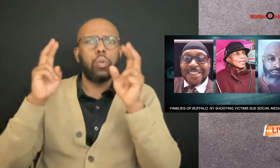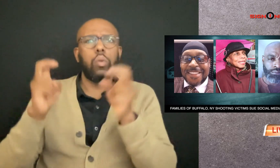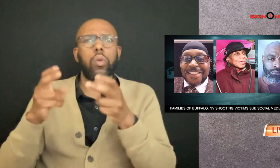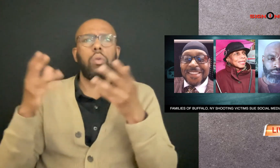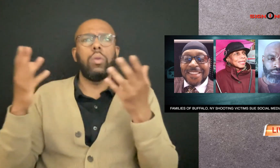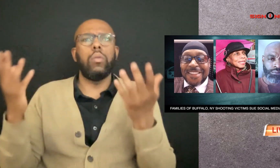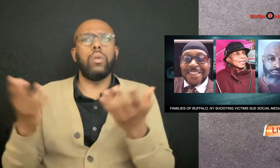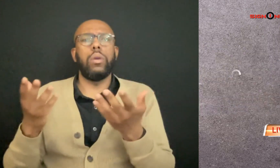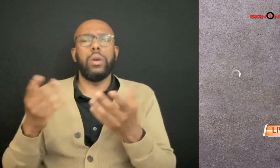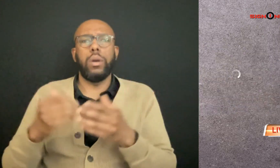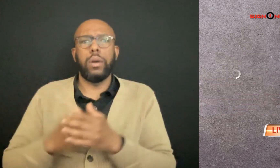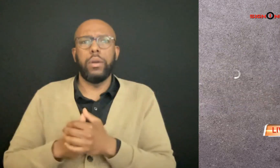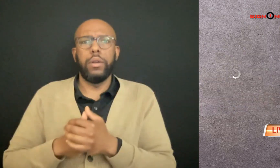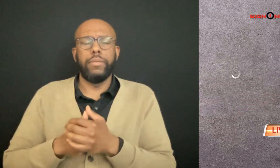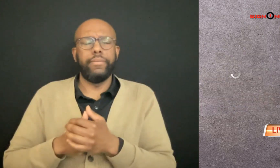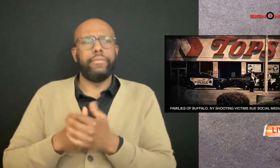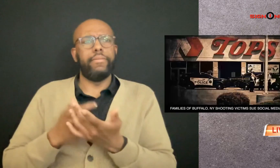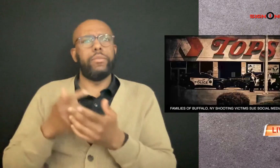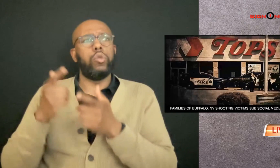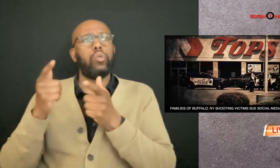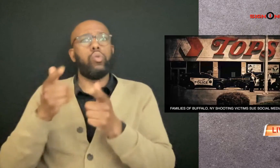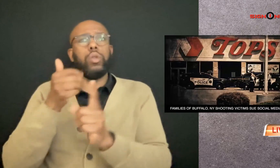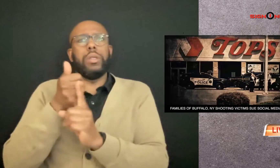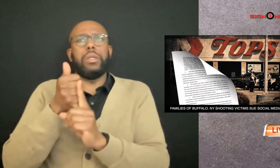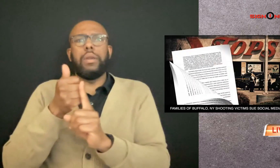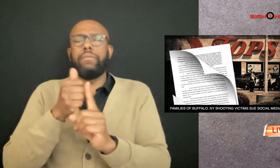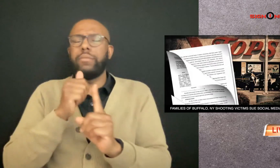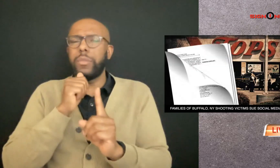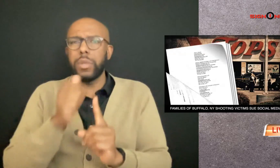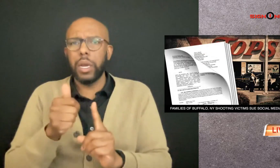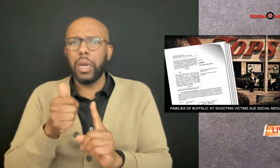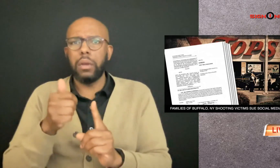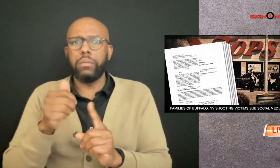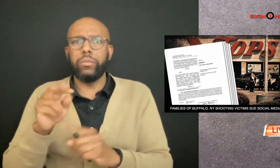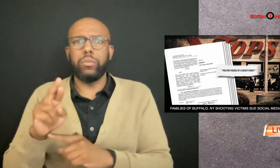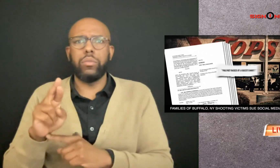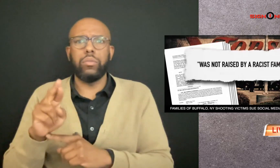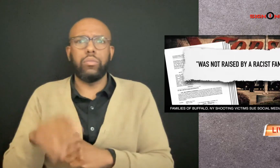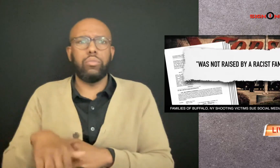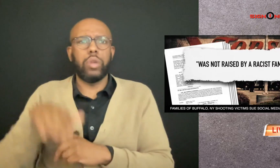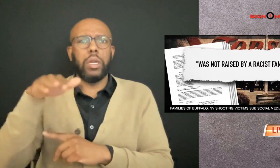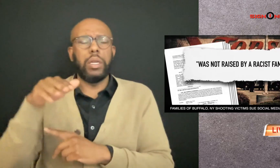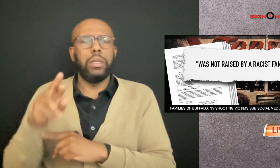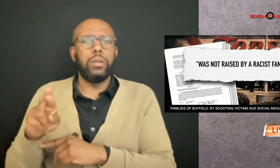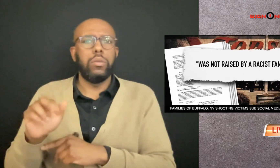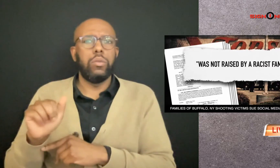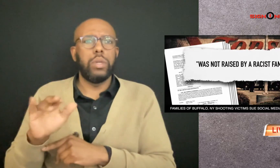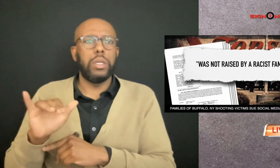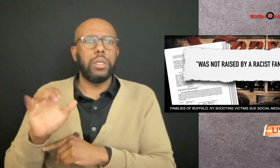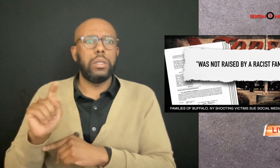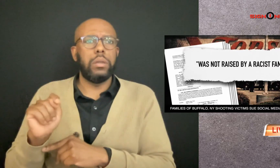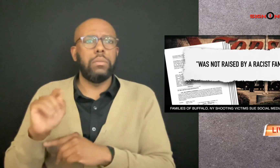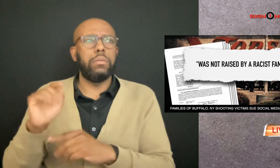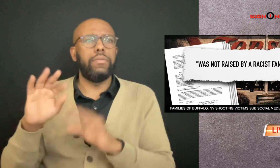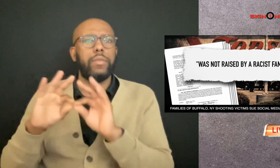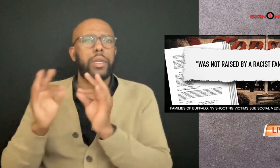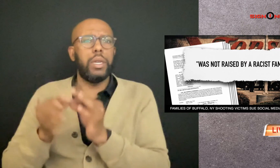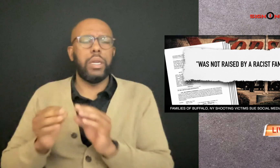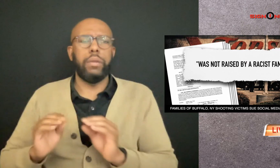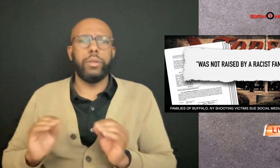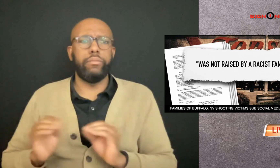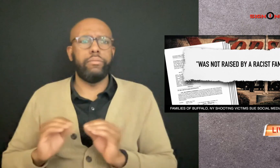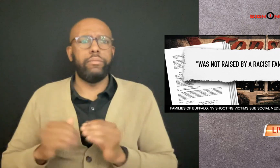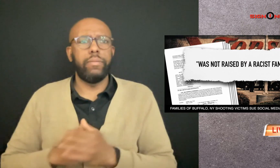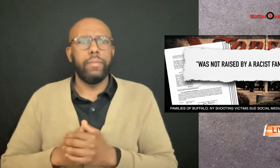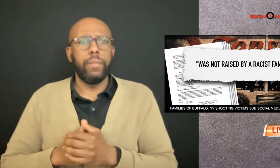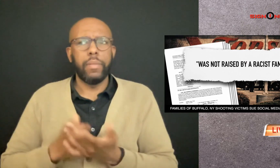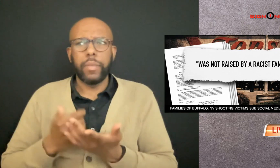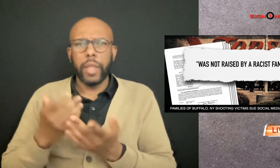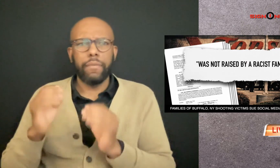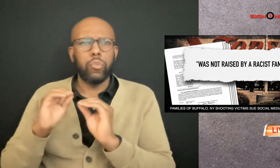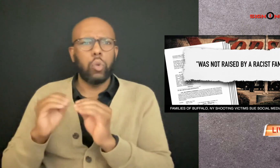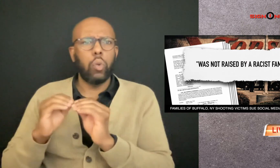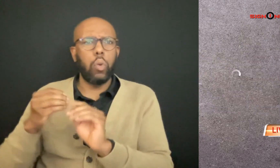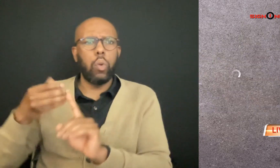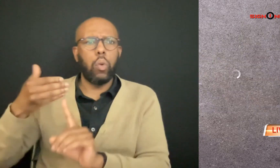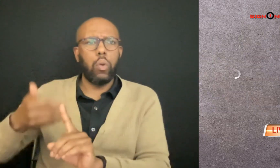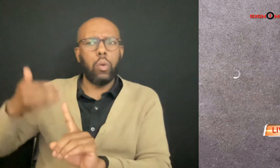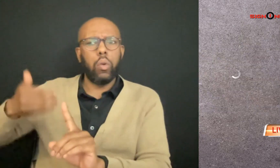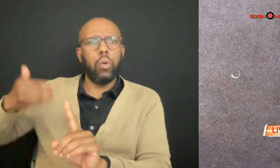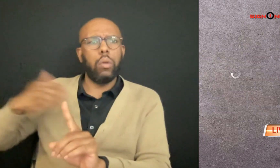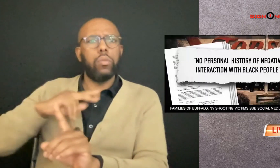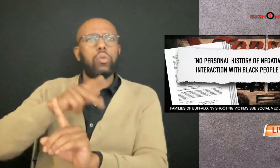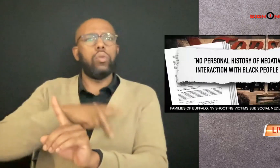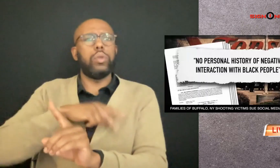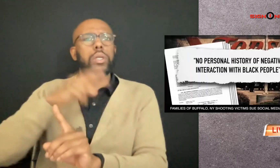the lawsuit alleges that the shooter quote was not raised by a racist family